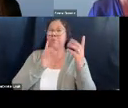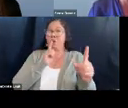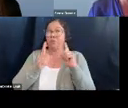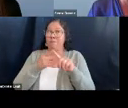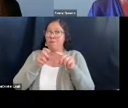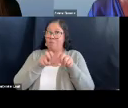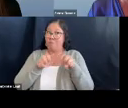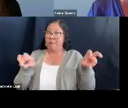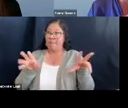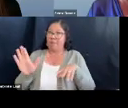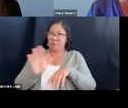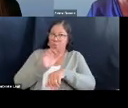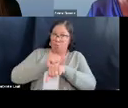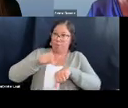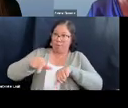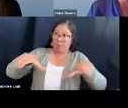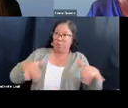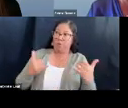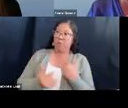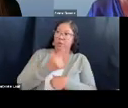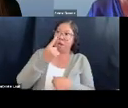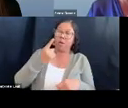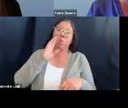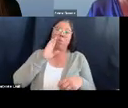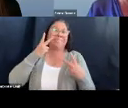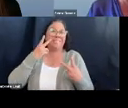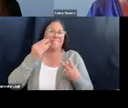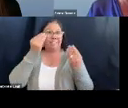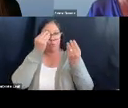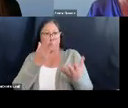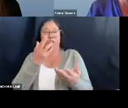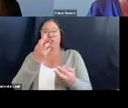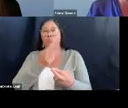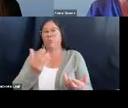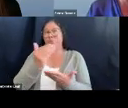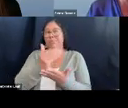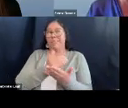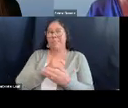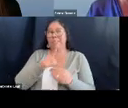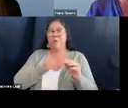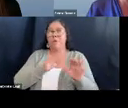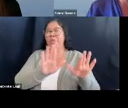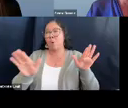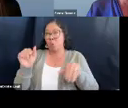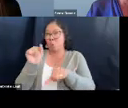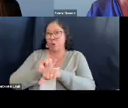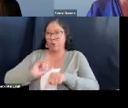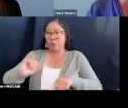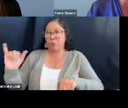you will see information in the resource list um about their work as well. And we just ask you to